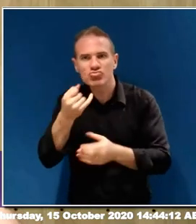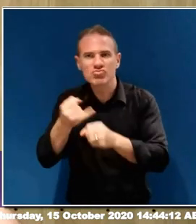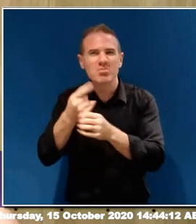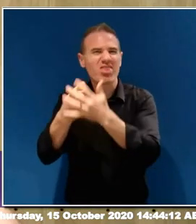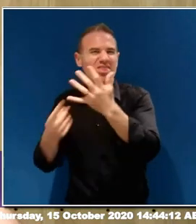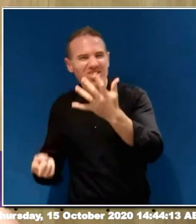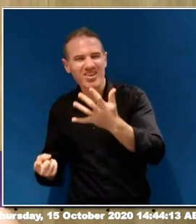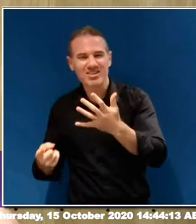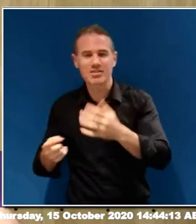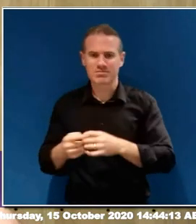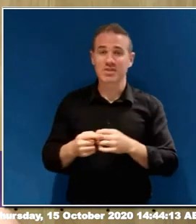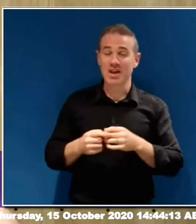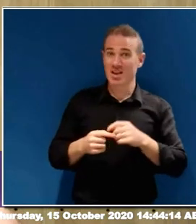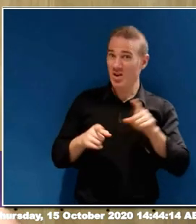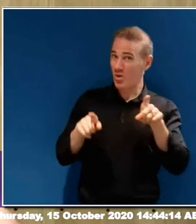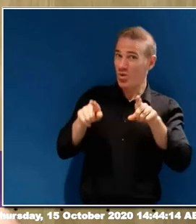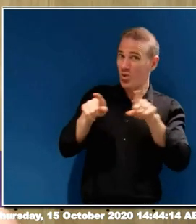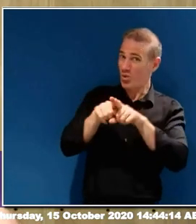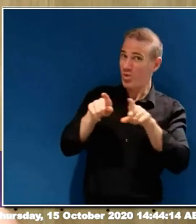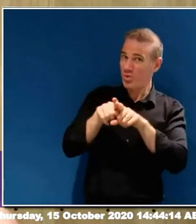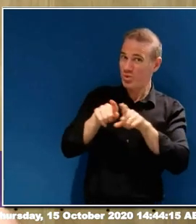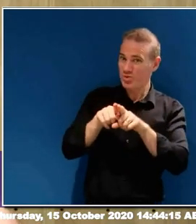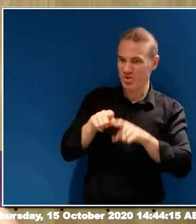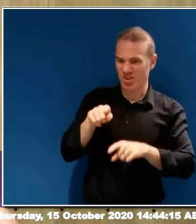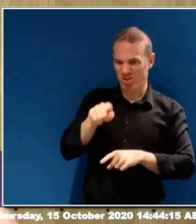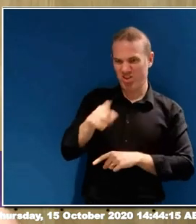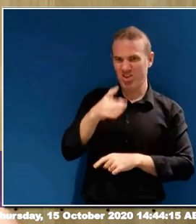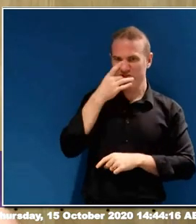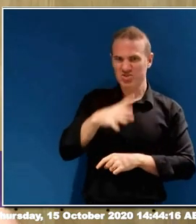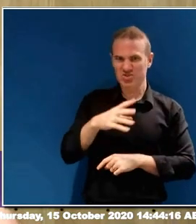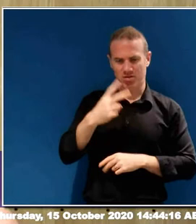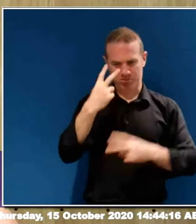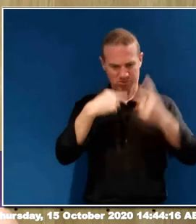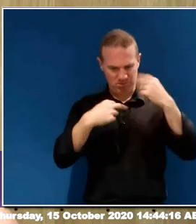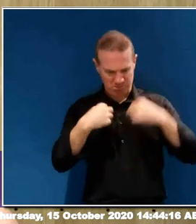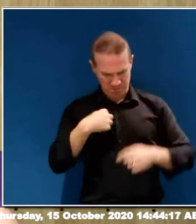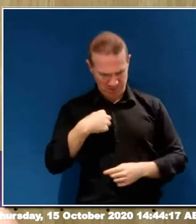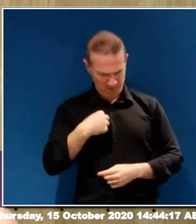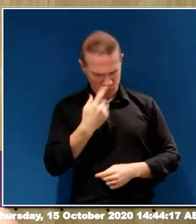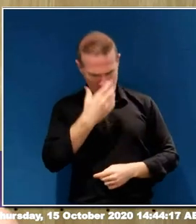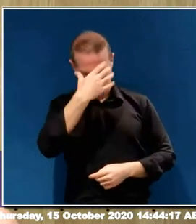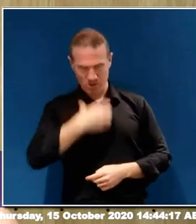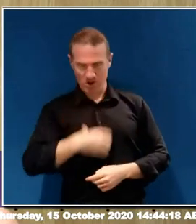OK, perception of self, did you say? Yes. Alright.